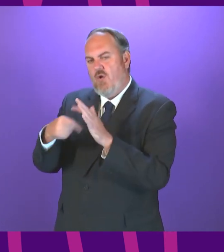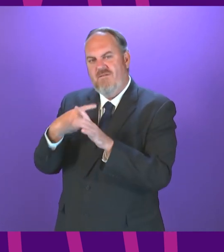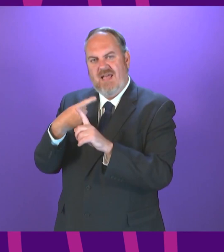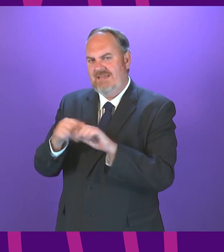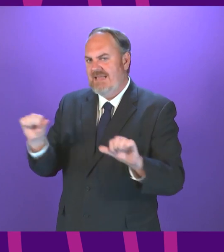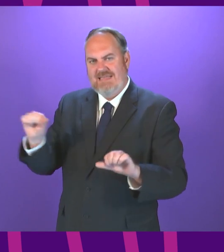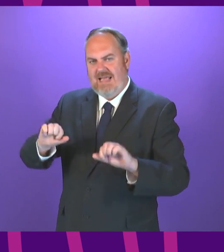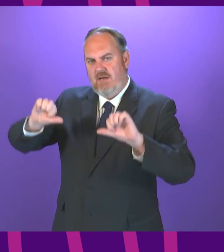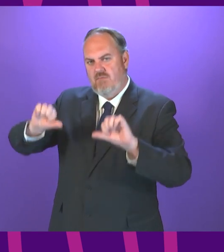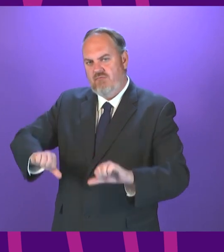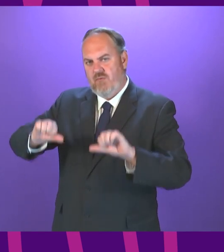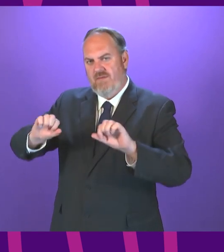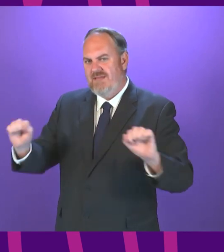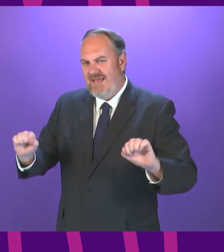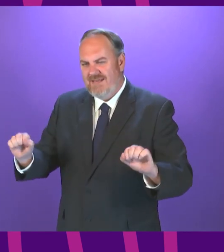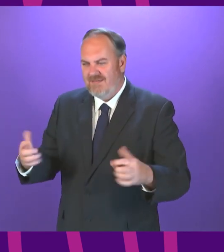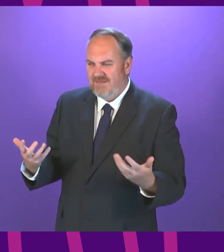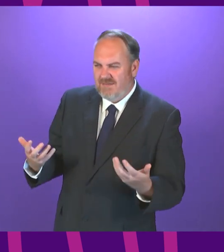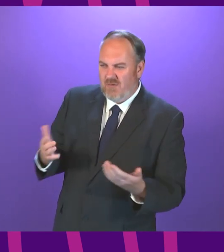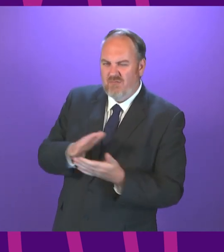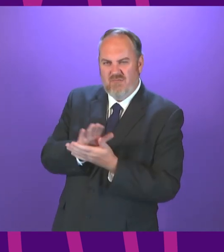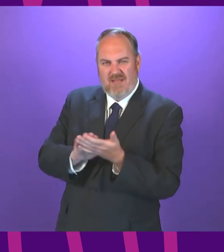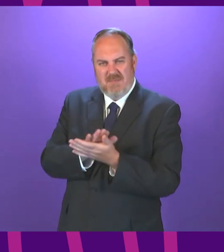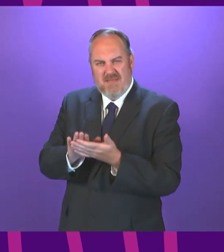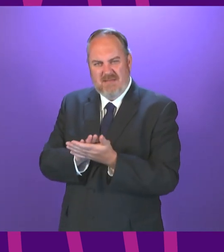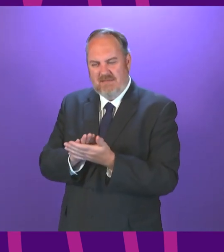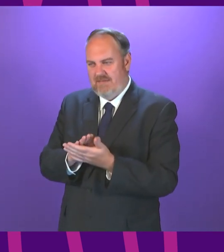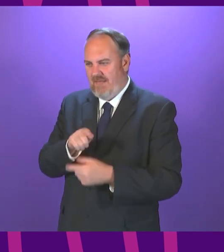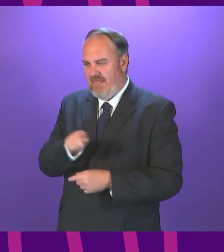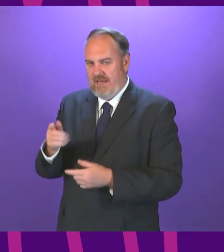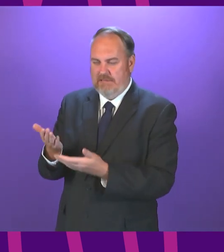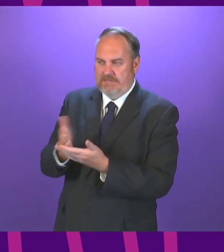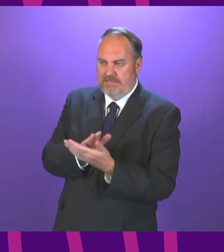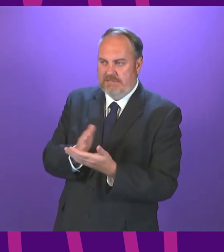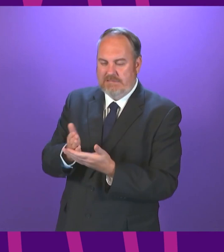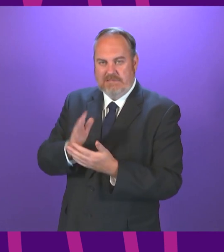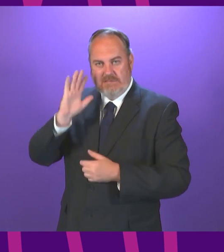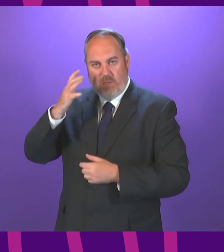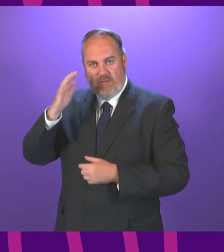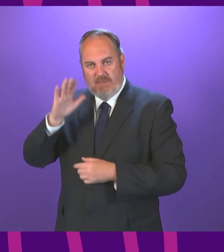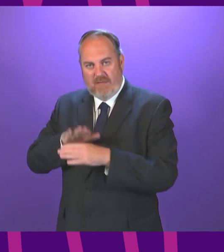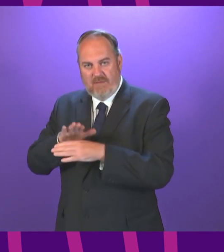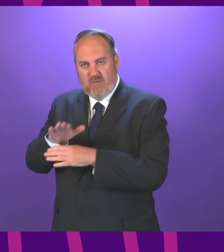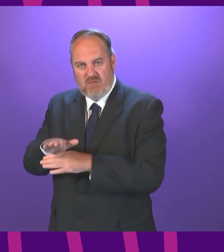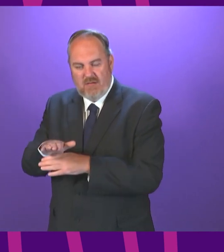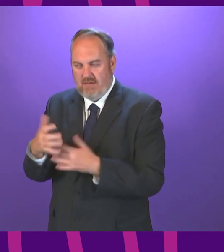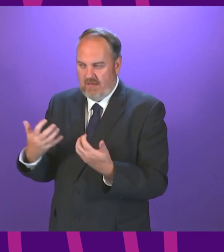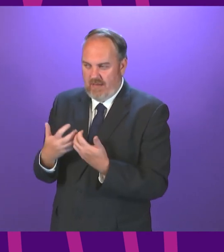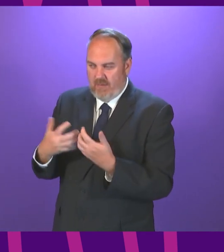from Covid-19. Given the uncertainty that they face, can the First Minster provide an assurance